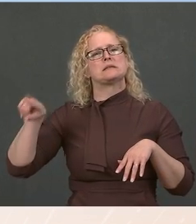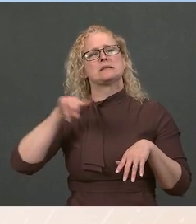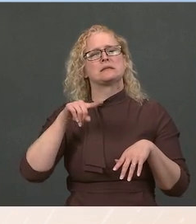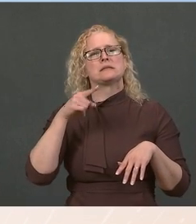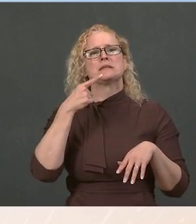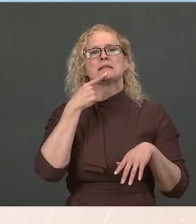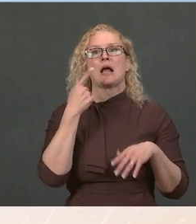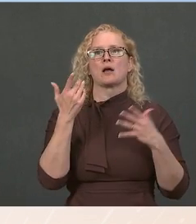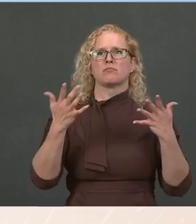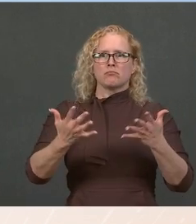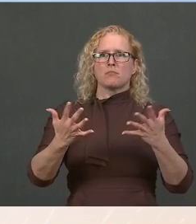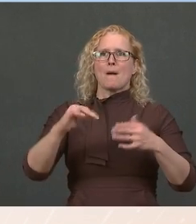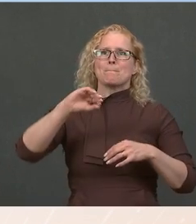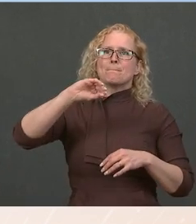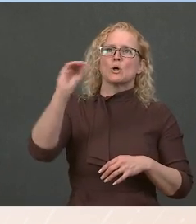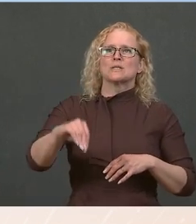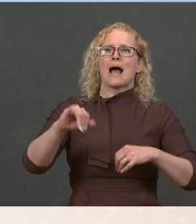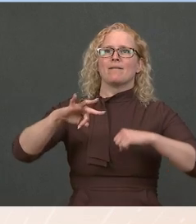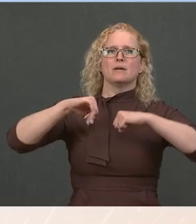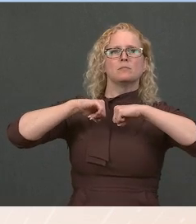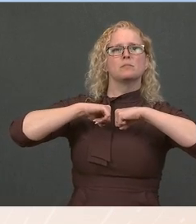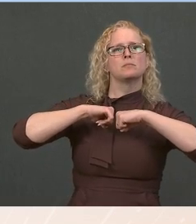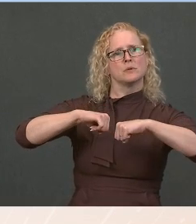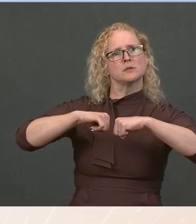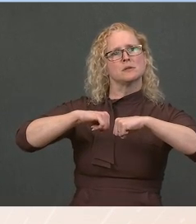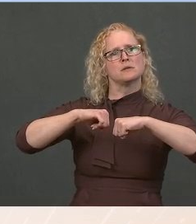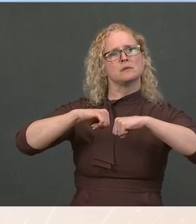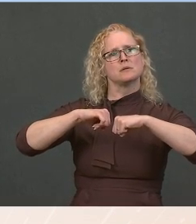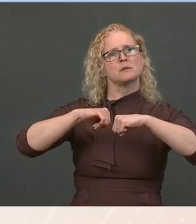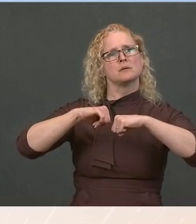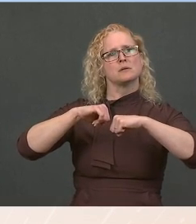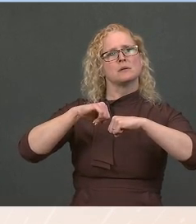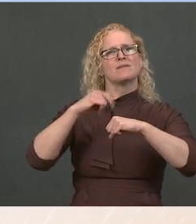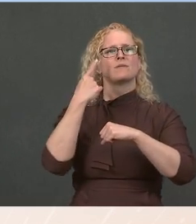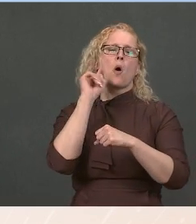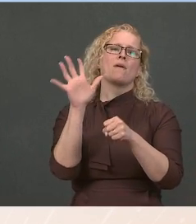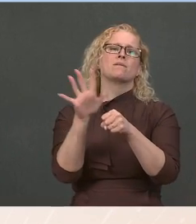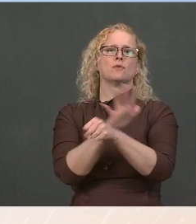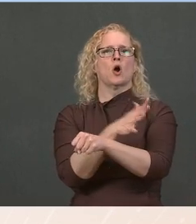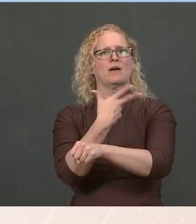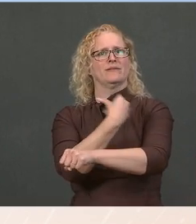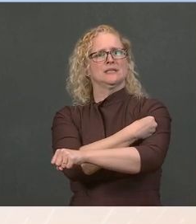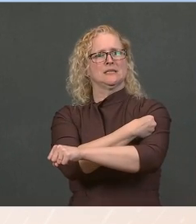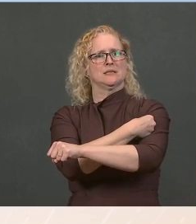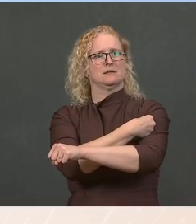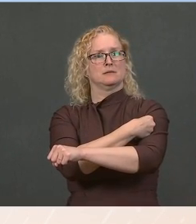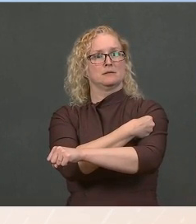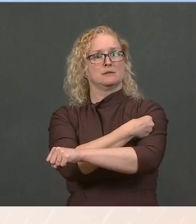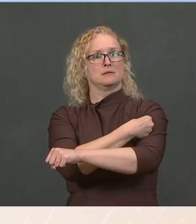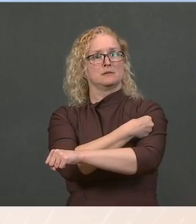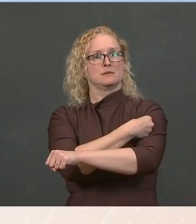I think you said 70 percent of -- that are fully vaccinated, 80 [percent] that have at least one shot. So, what's the percentage we need to get to?